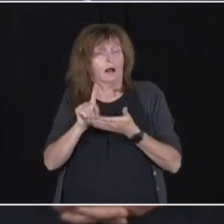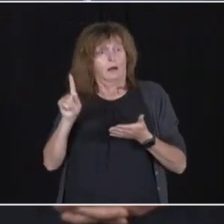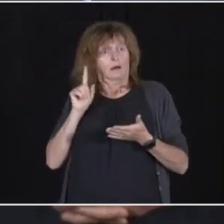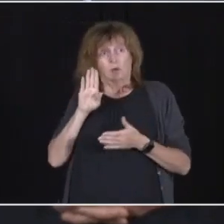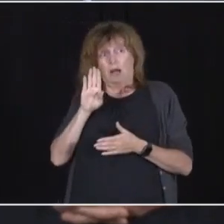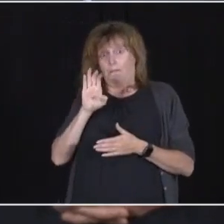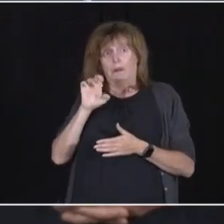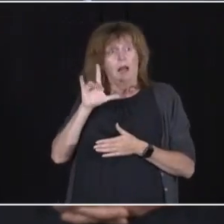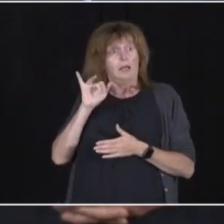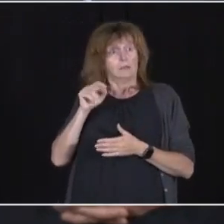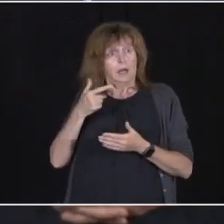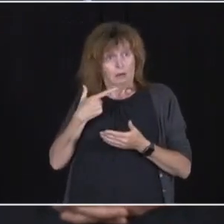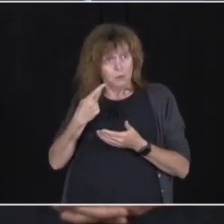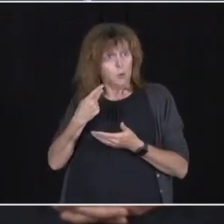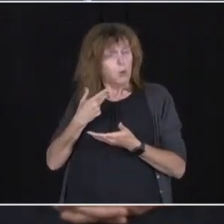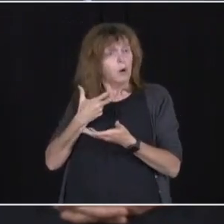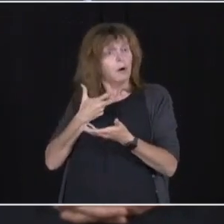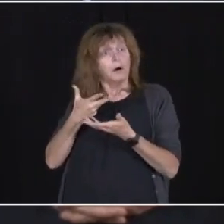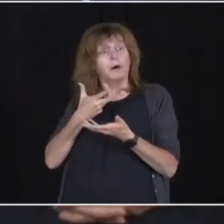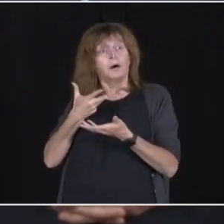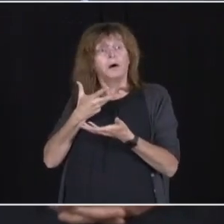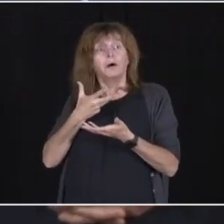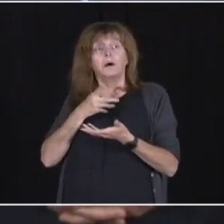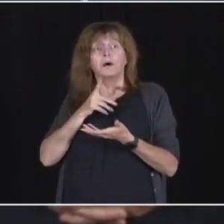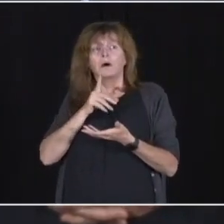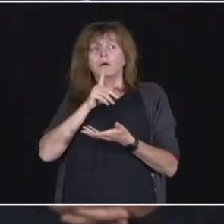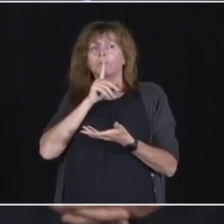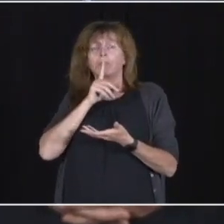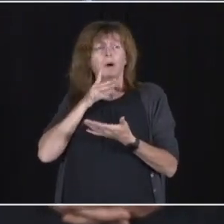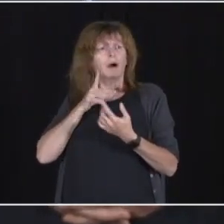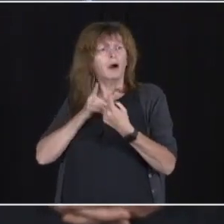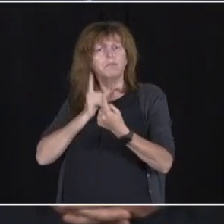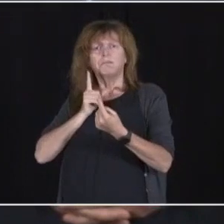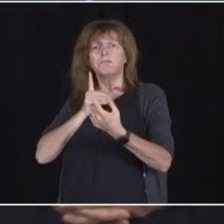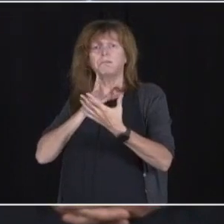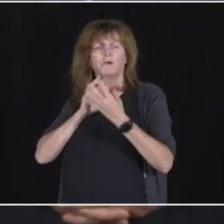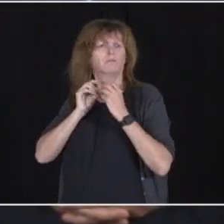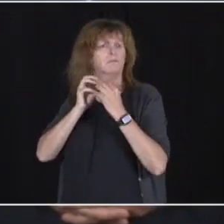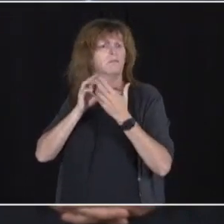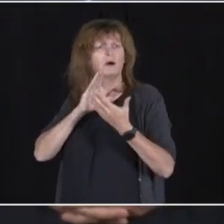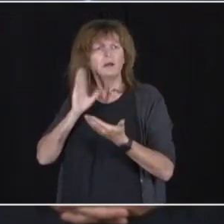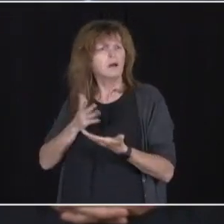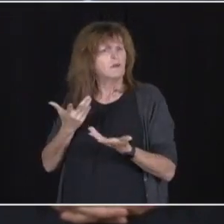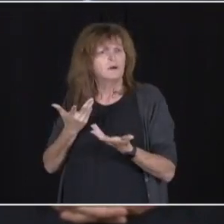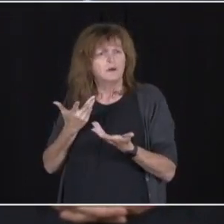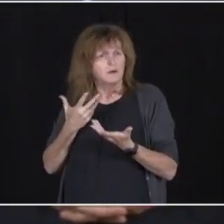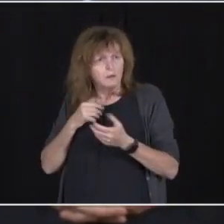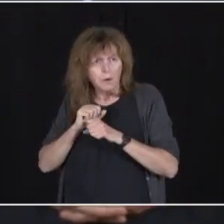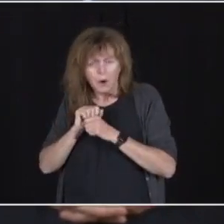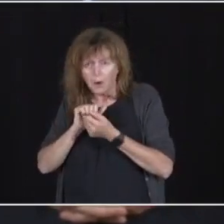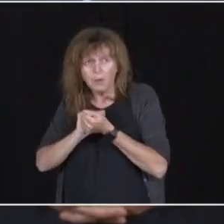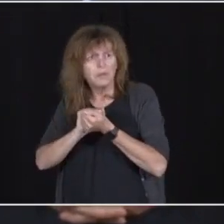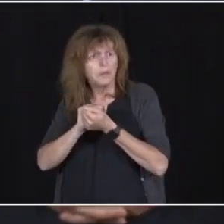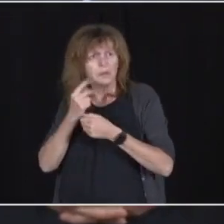Because we are all part of a team. And ironically, I was with Belinda. Not a word. And I like Belinda.